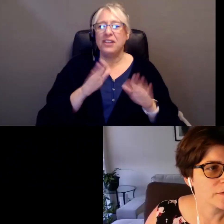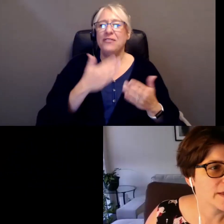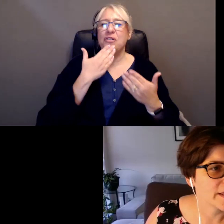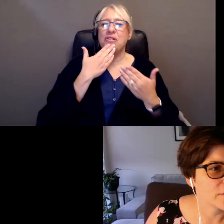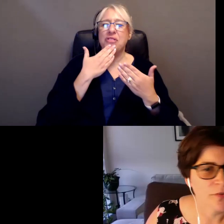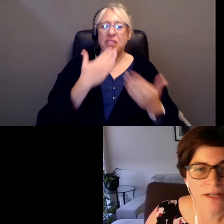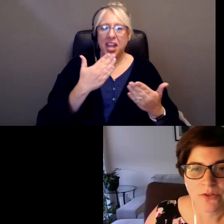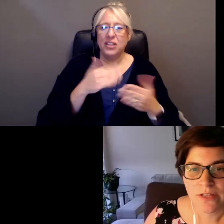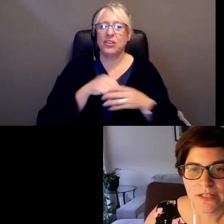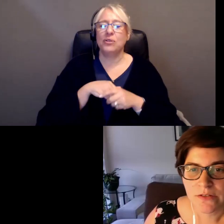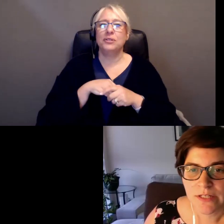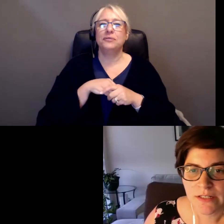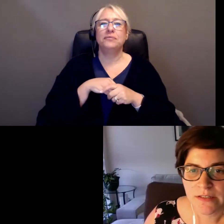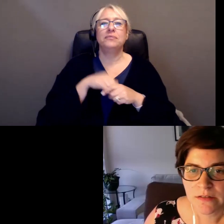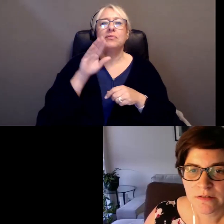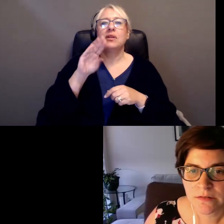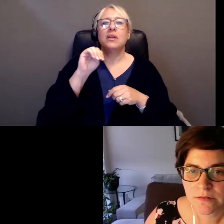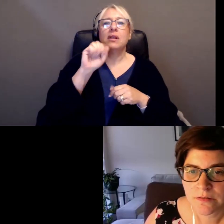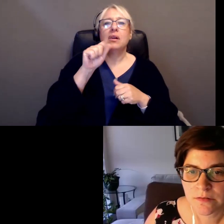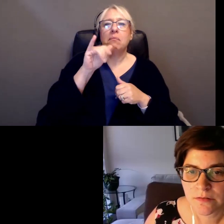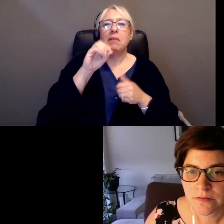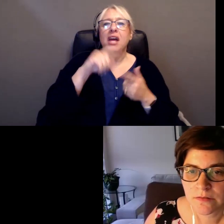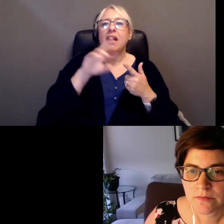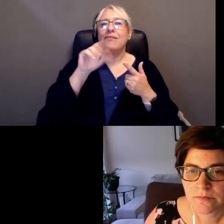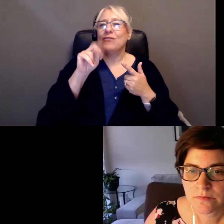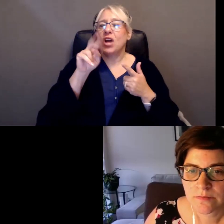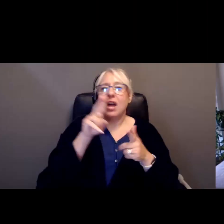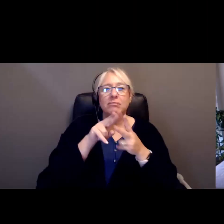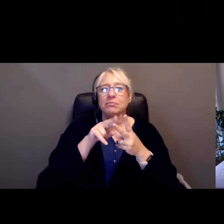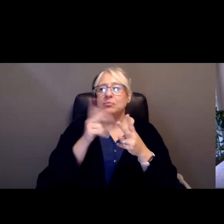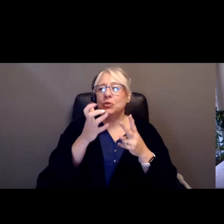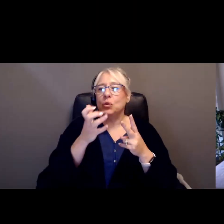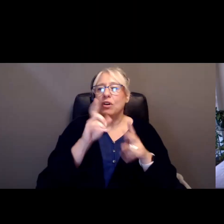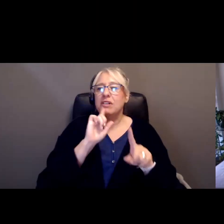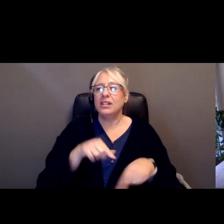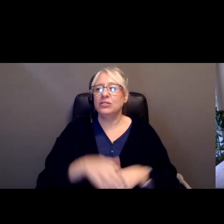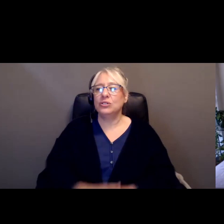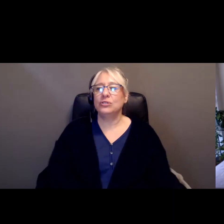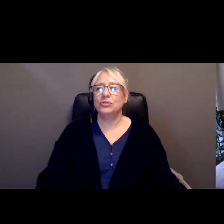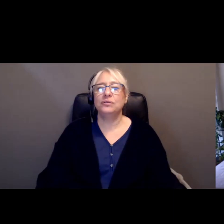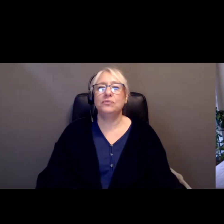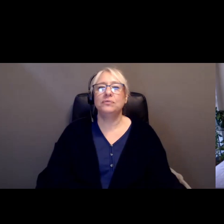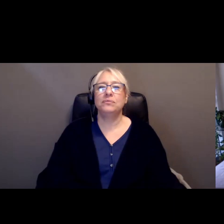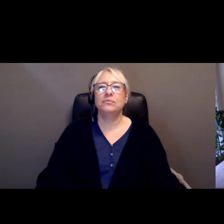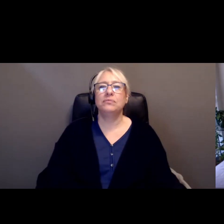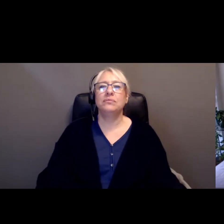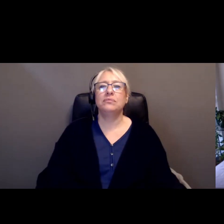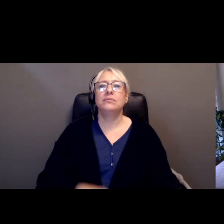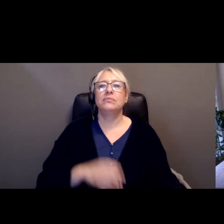Maggie or Fran, would you like to go next? >> FRAN ODETTE: Maybe I can build on what